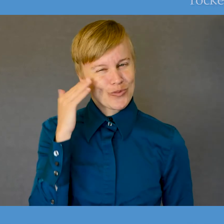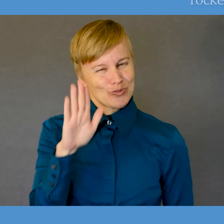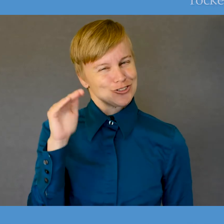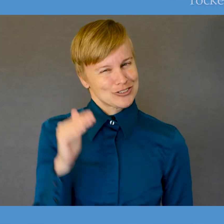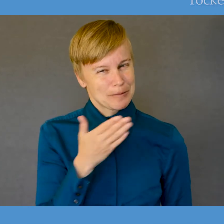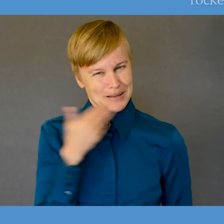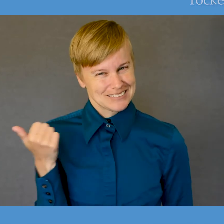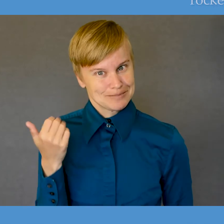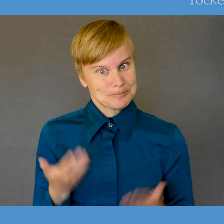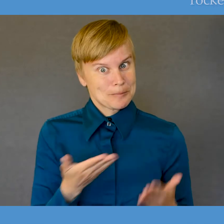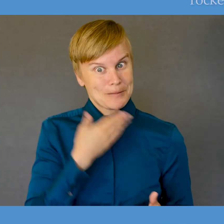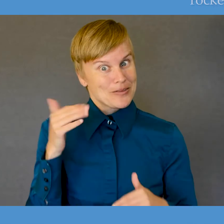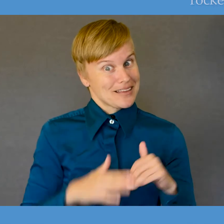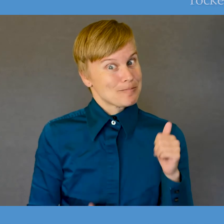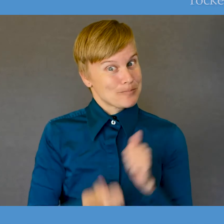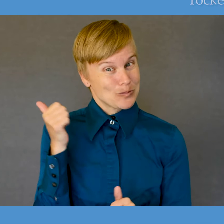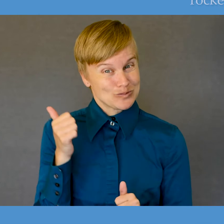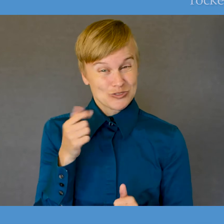So you know them well. You know them better than most.